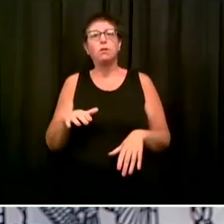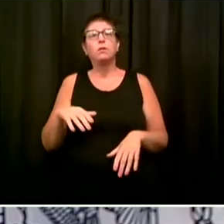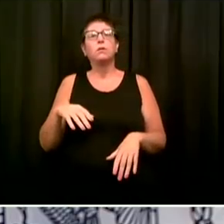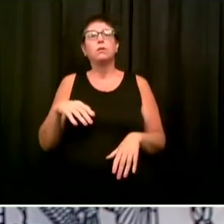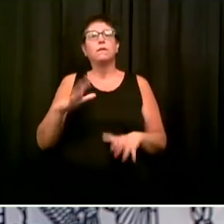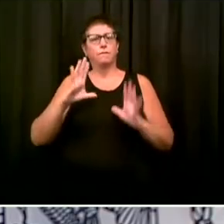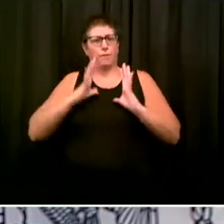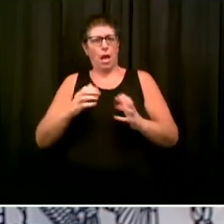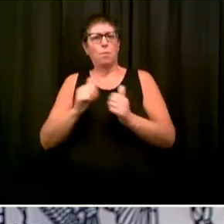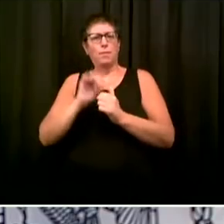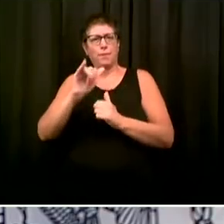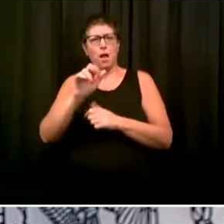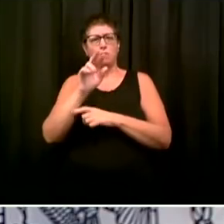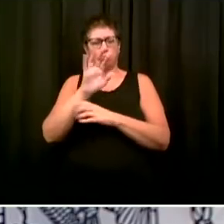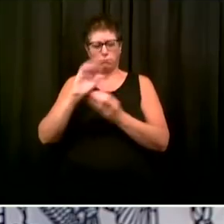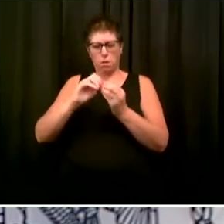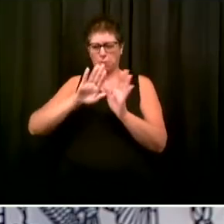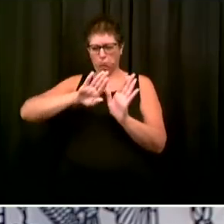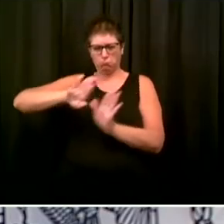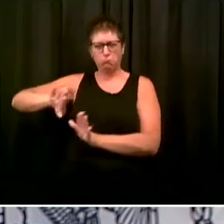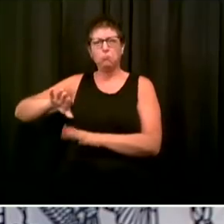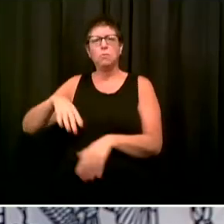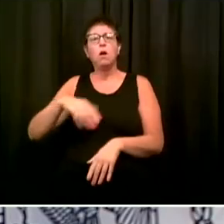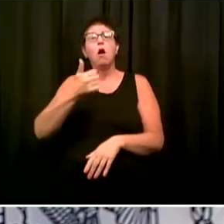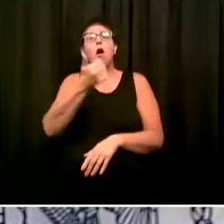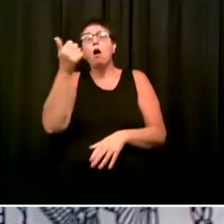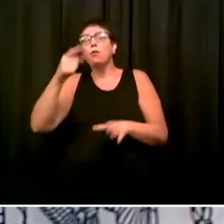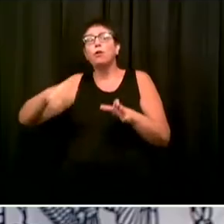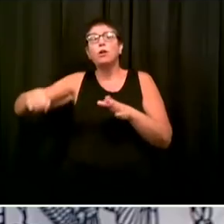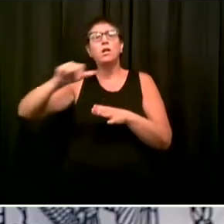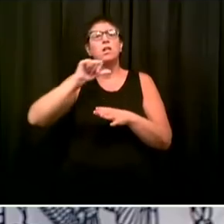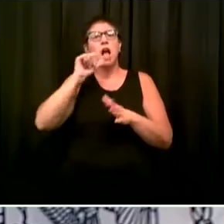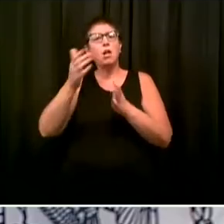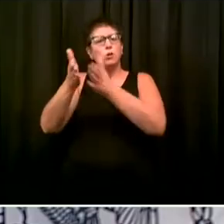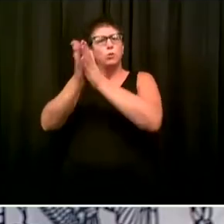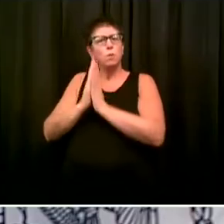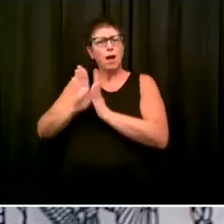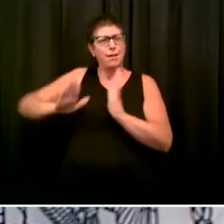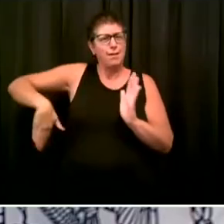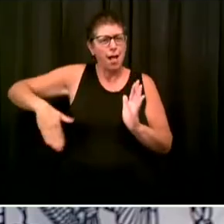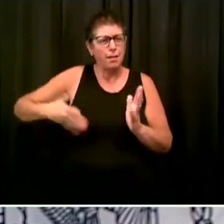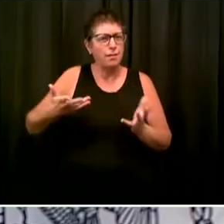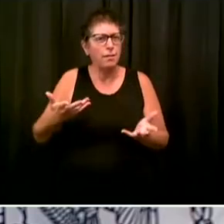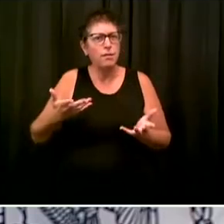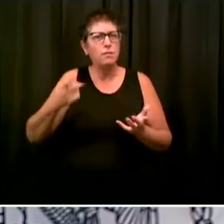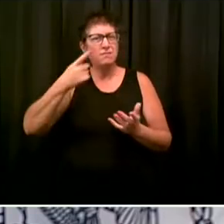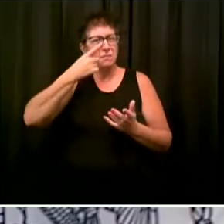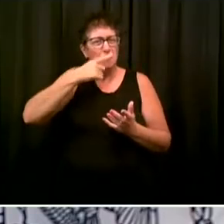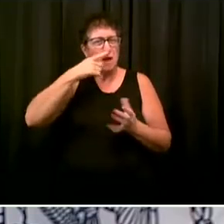EXAMPLE SO THE PRINCIPLES WHO HAVE YET O TSUBMIT IT IN